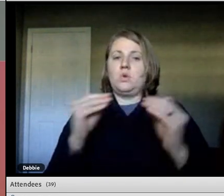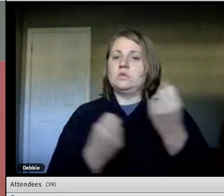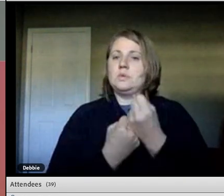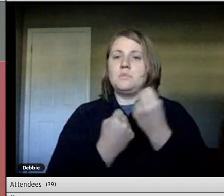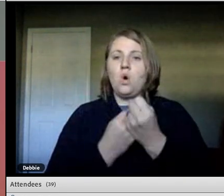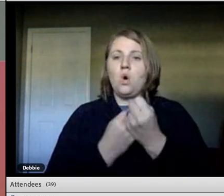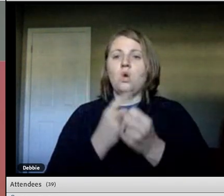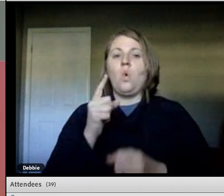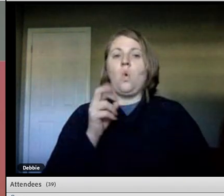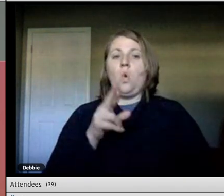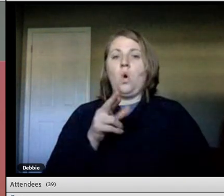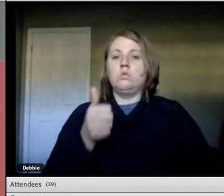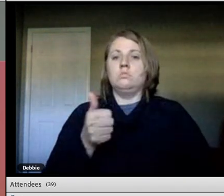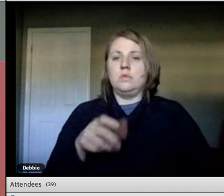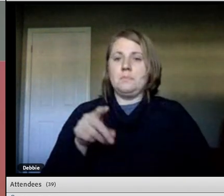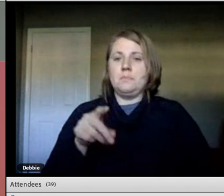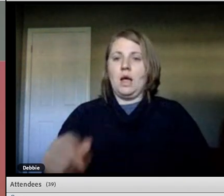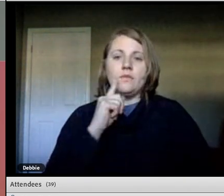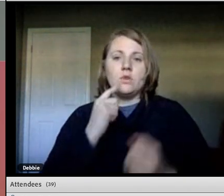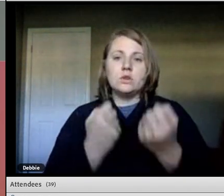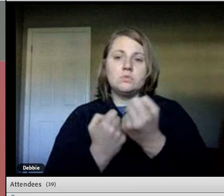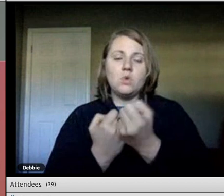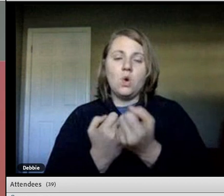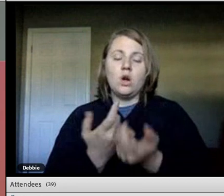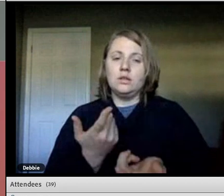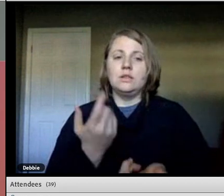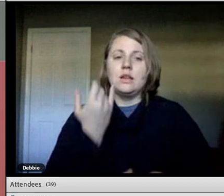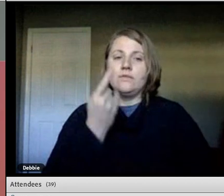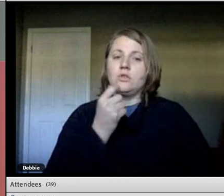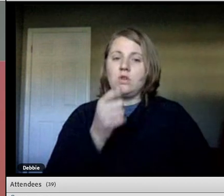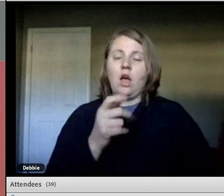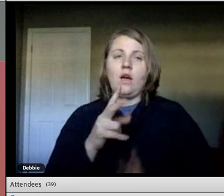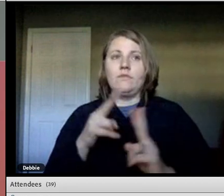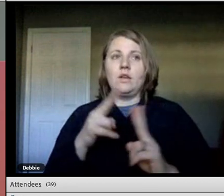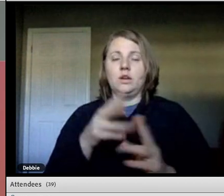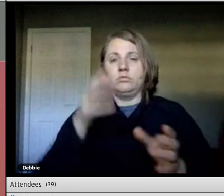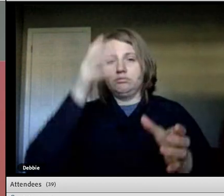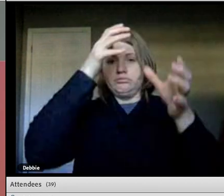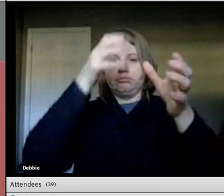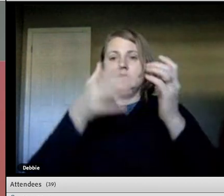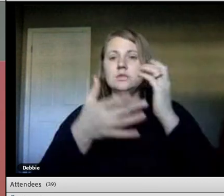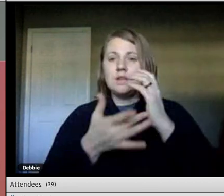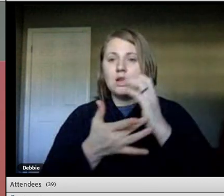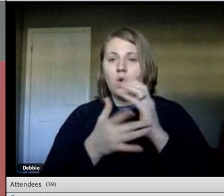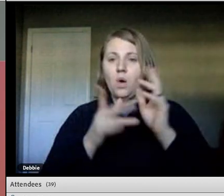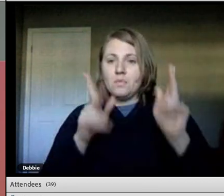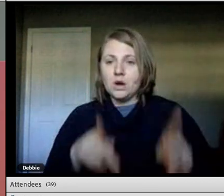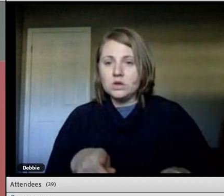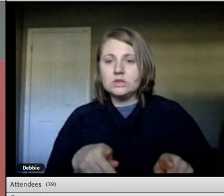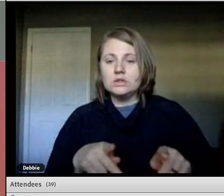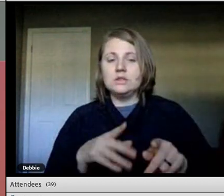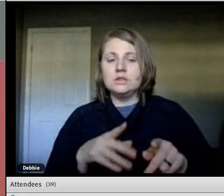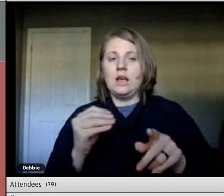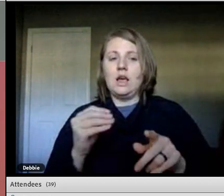so this could be important if you're not a highly technical person, and the software is really techy, or it runs into glitches.